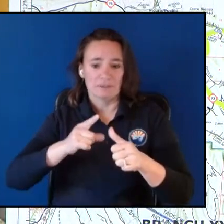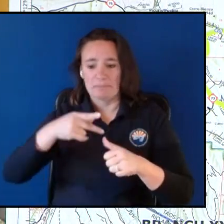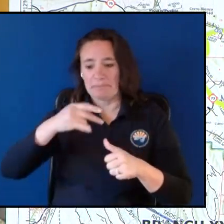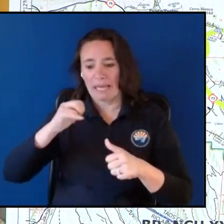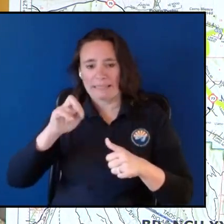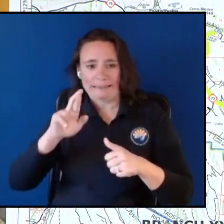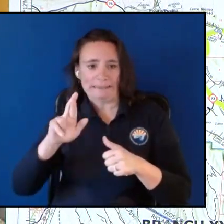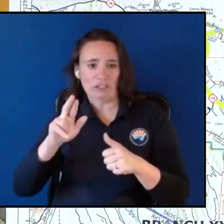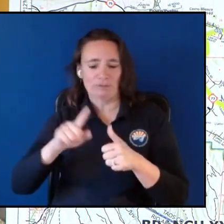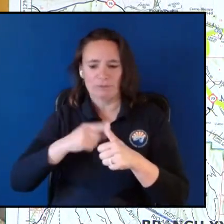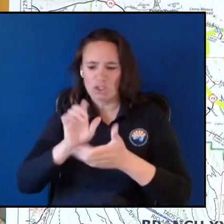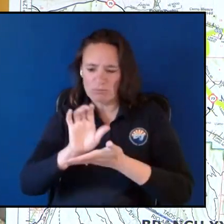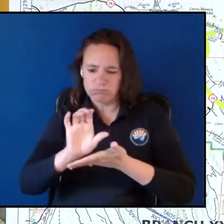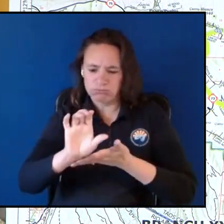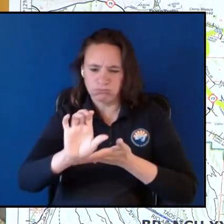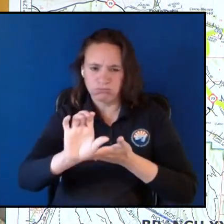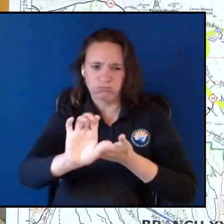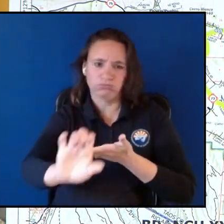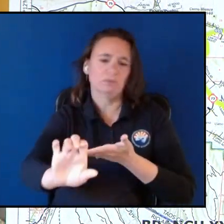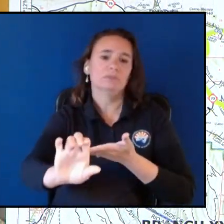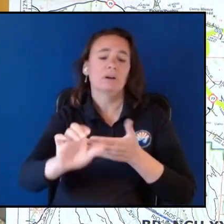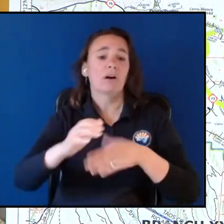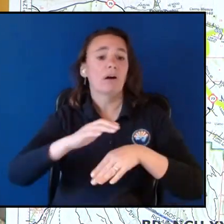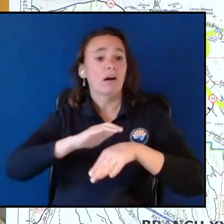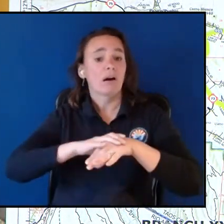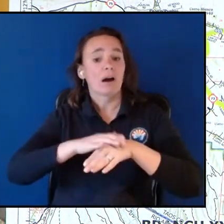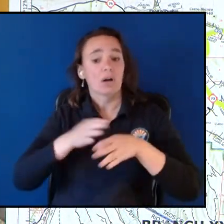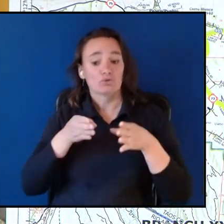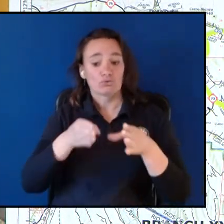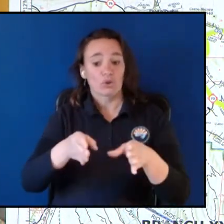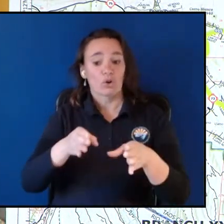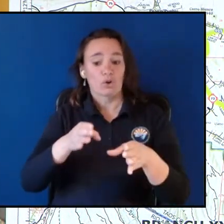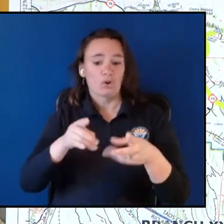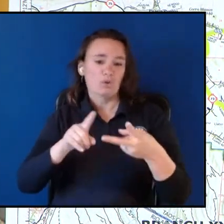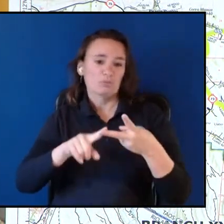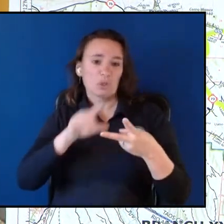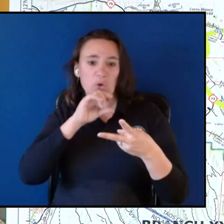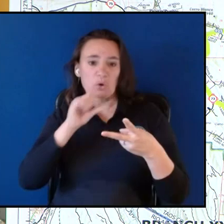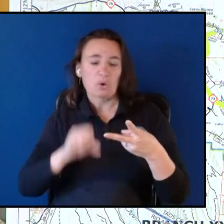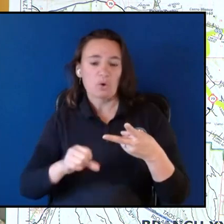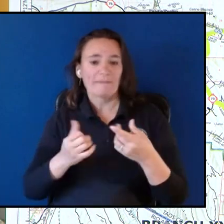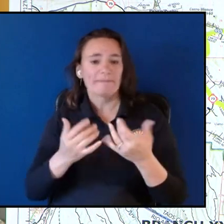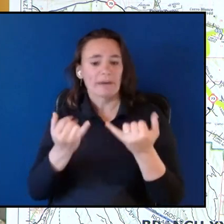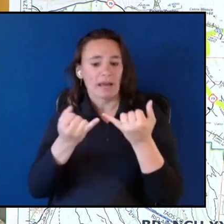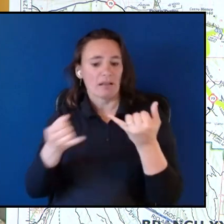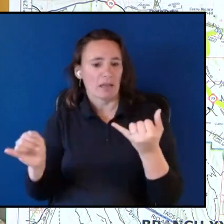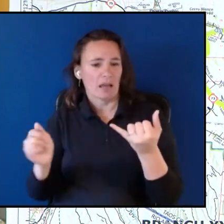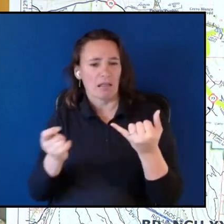working along an existing road or an old fire line then you've got at least a little bit of a roadbed to work with. Pioneering